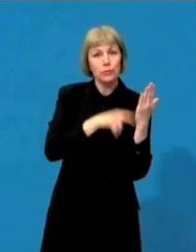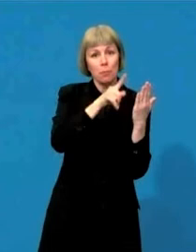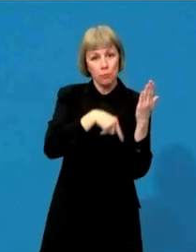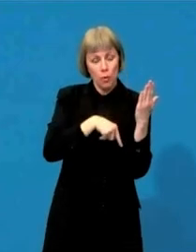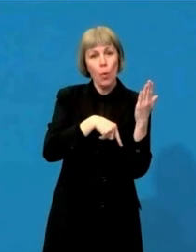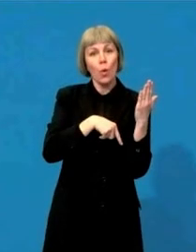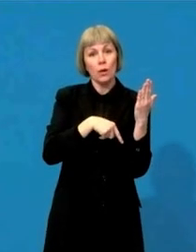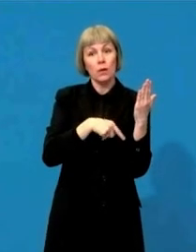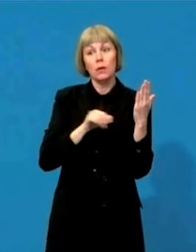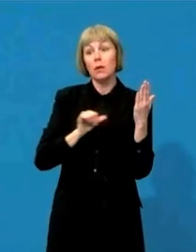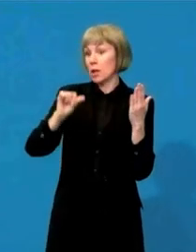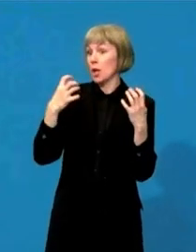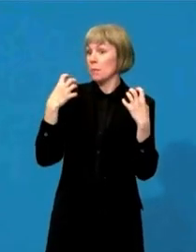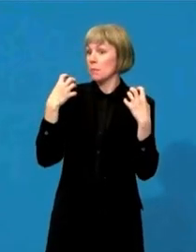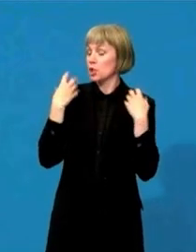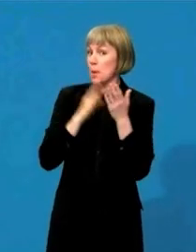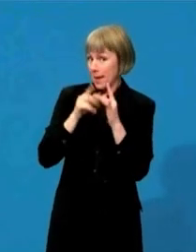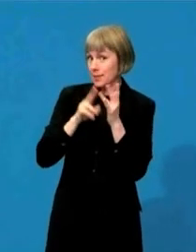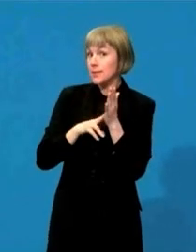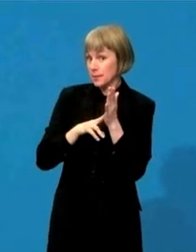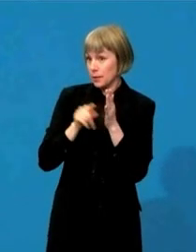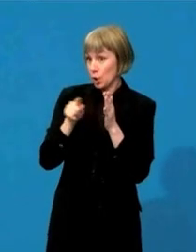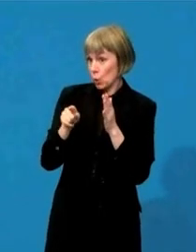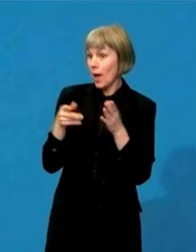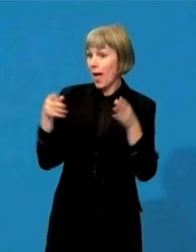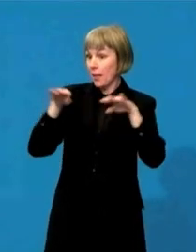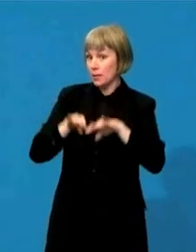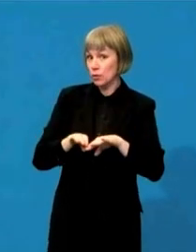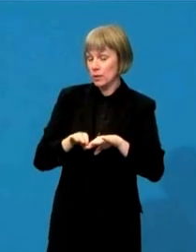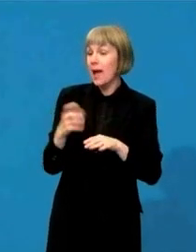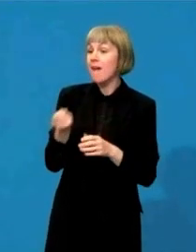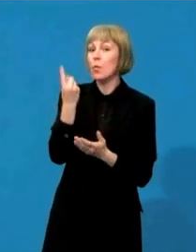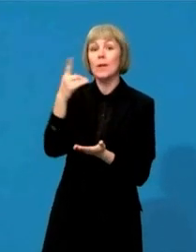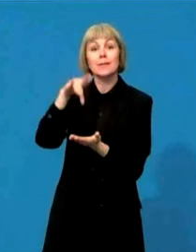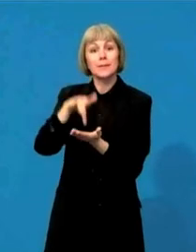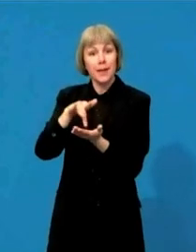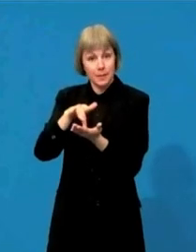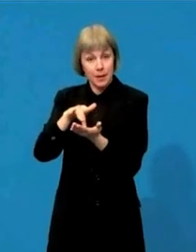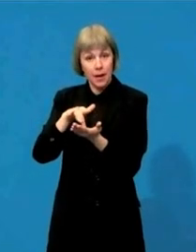Mason, in Alice Springs, there is a centre there that will - that supports children with